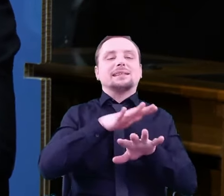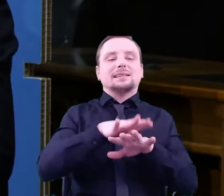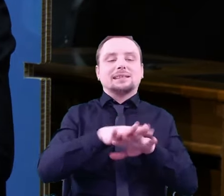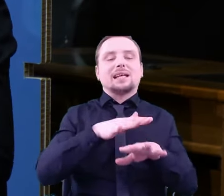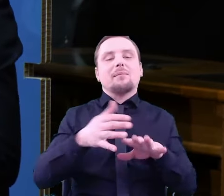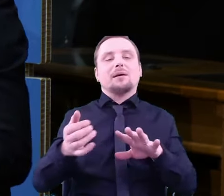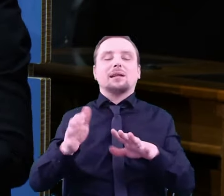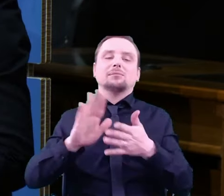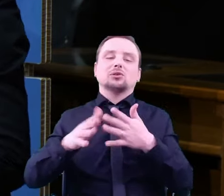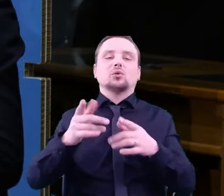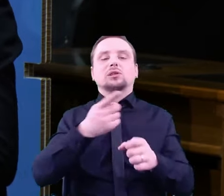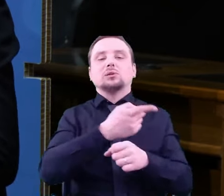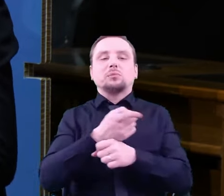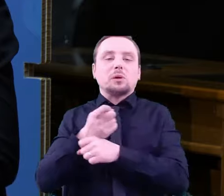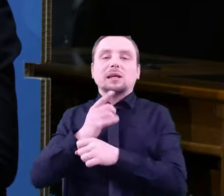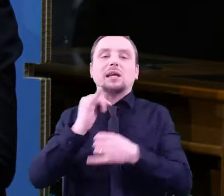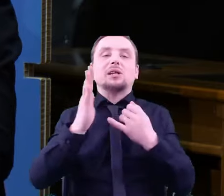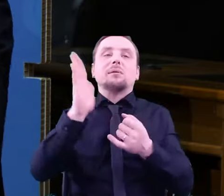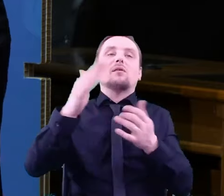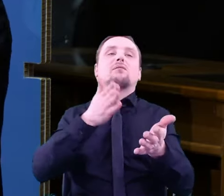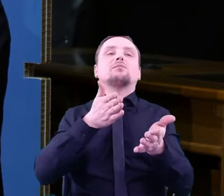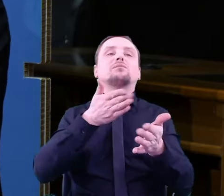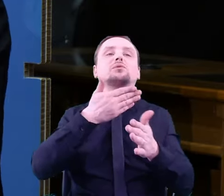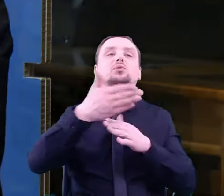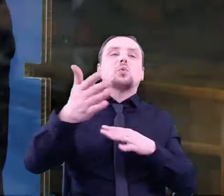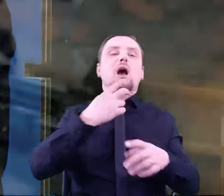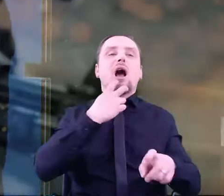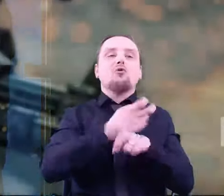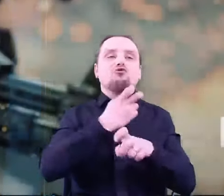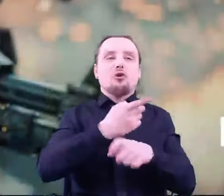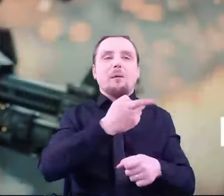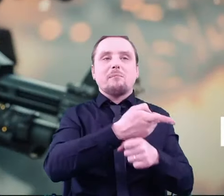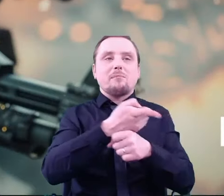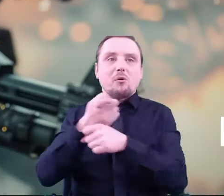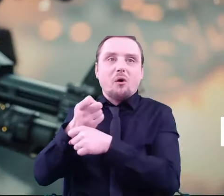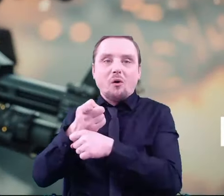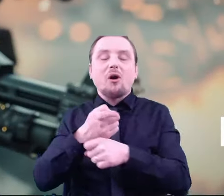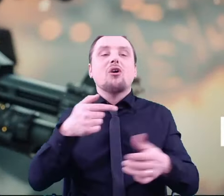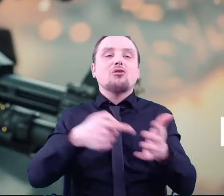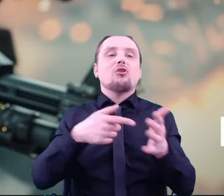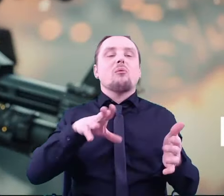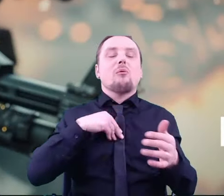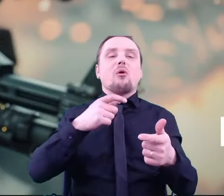If we have autonomous weapons systems, it is possible that they could cause uncontrollable conflicts,